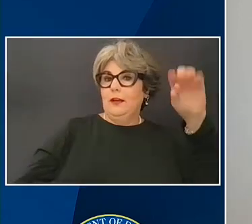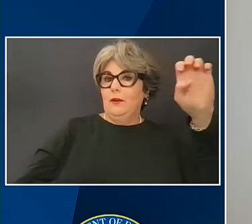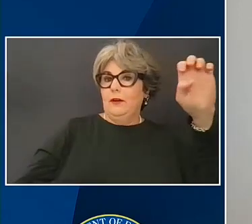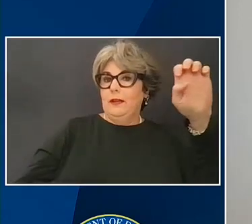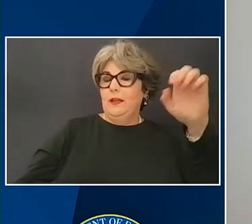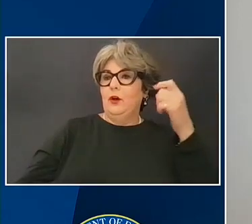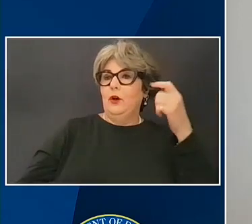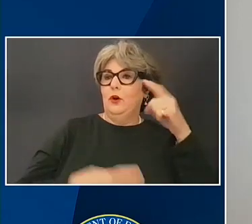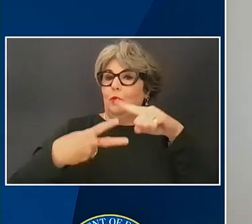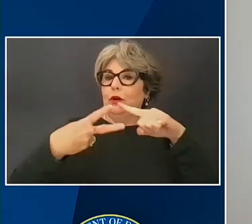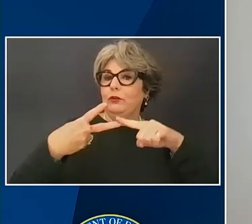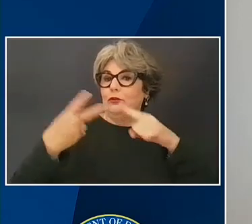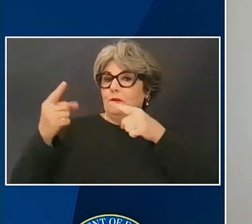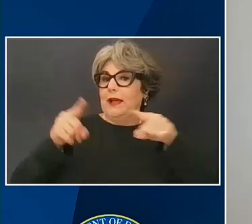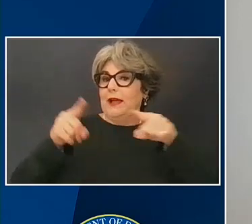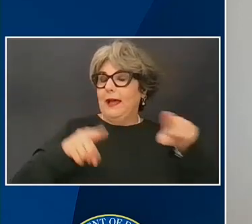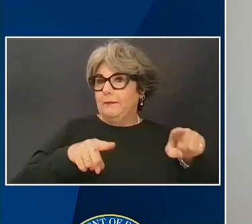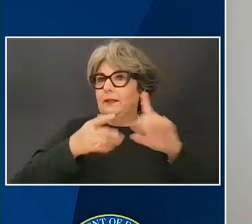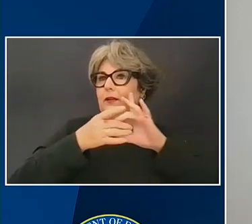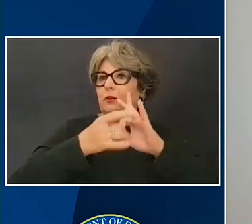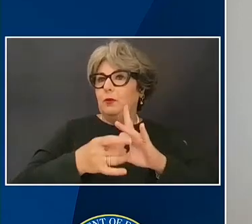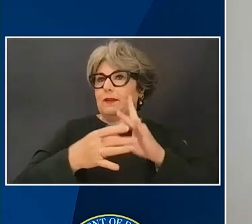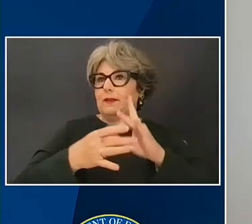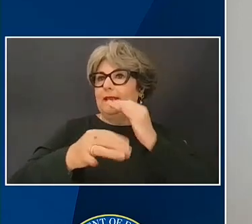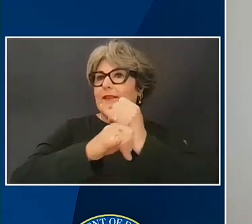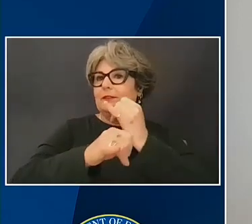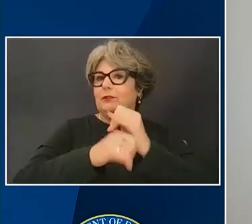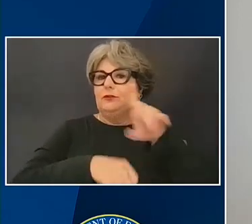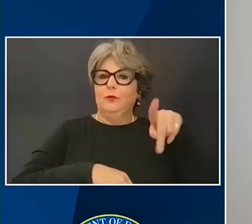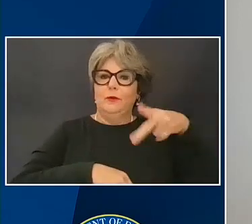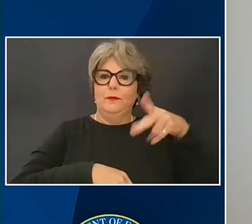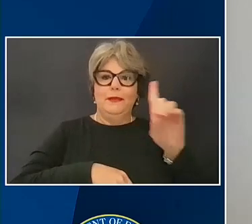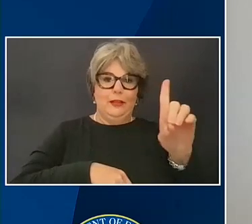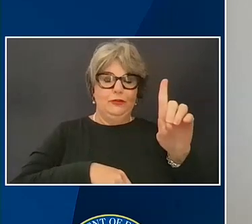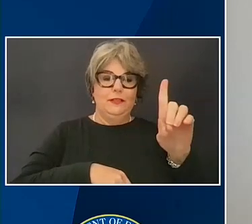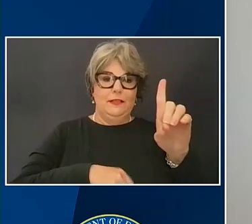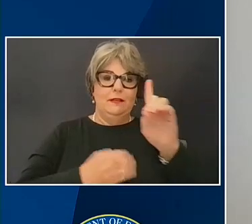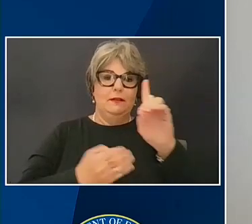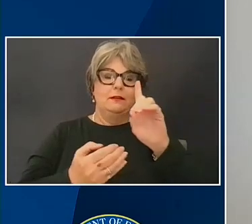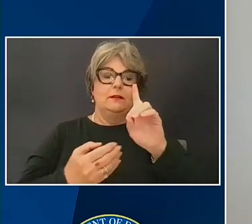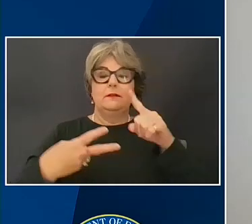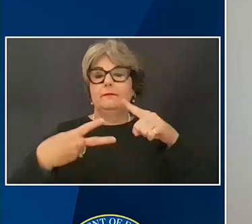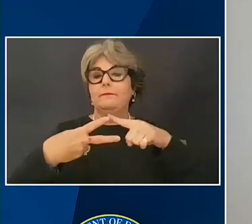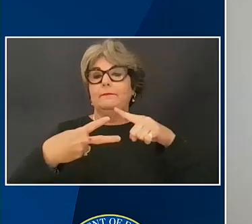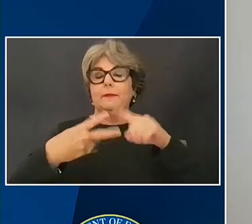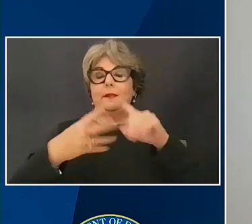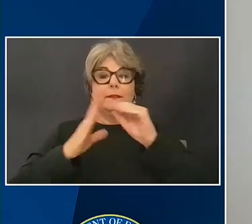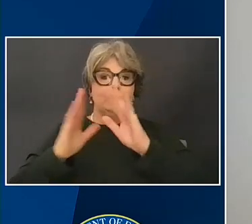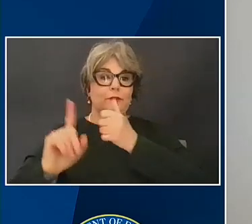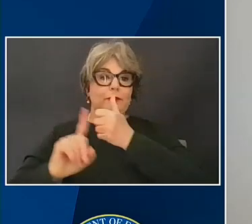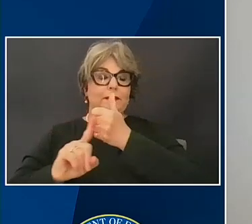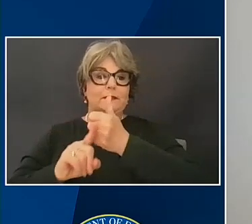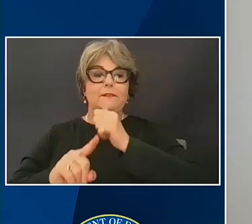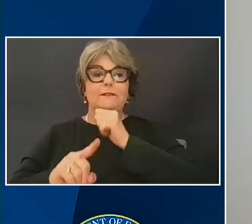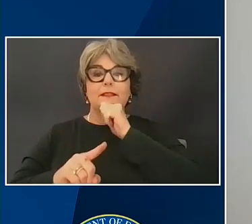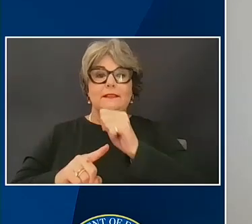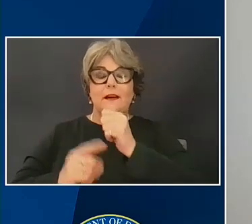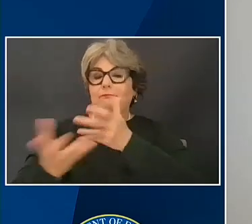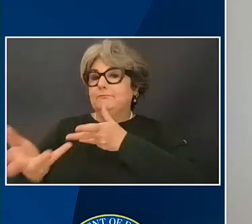happening in an institution's dissertation coursework. Either the student is not actually interacting with their advisor